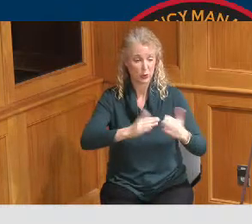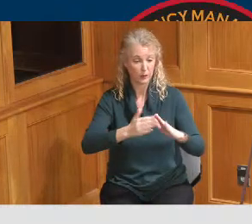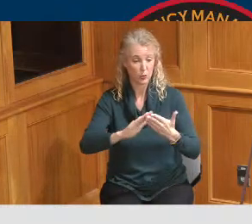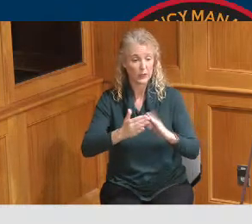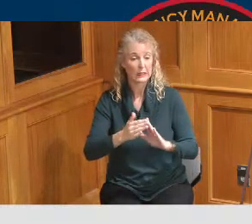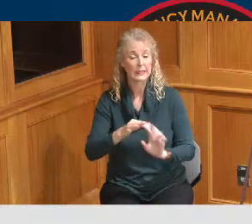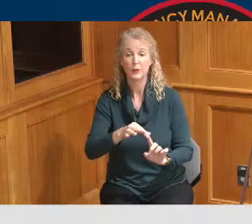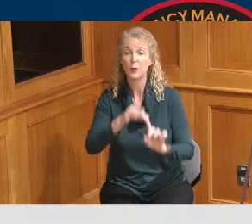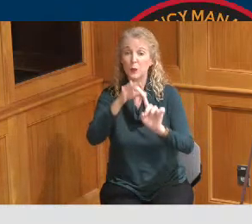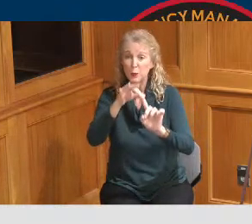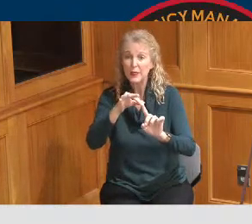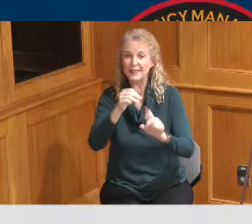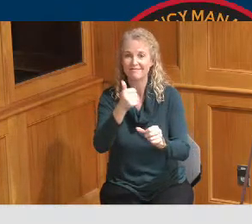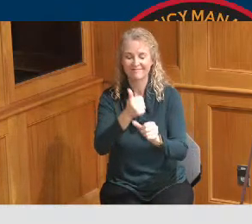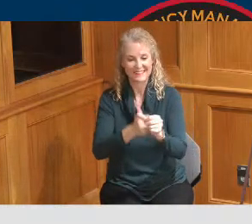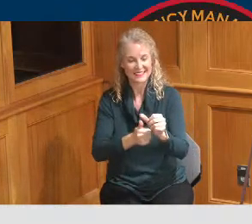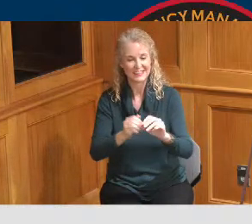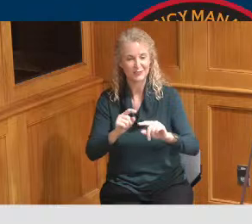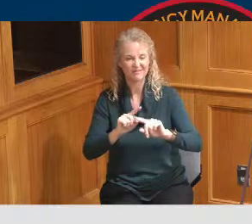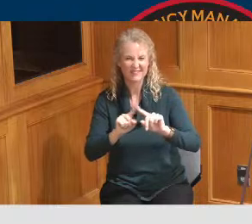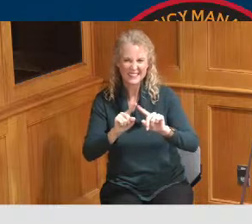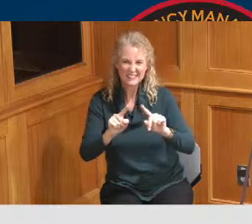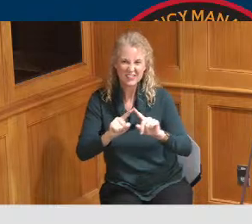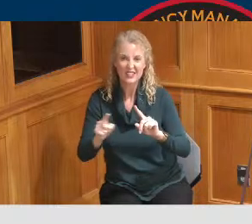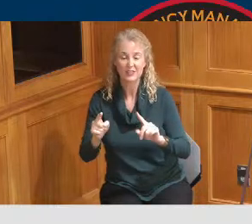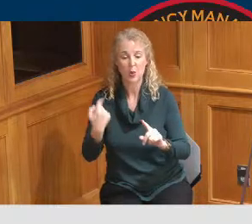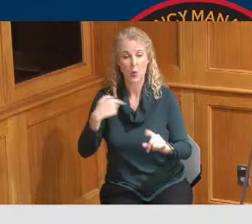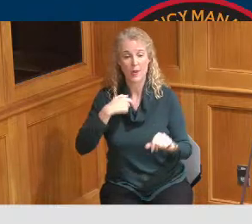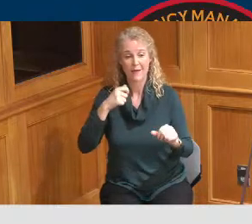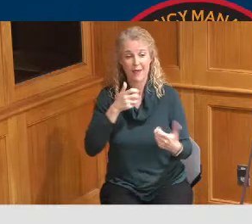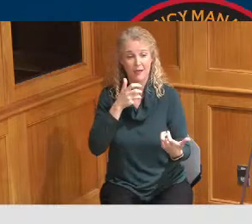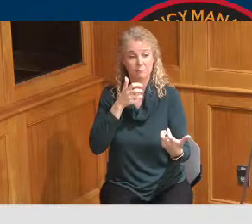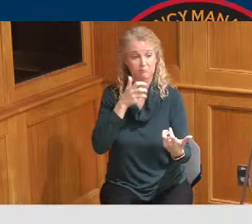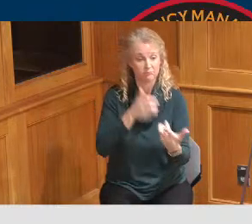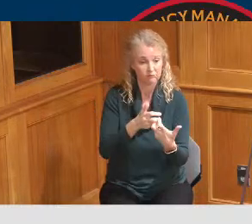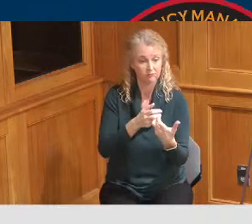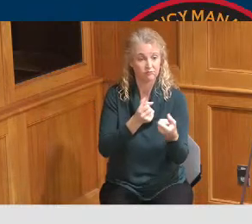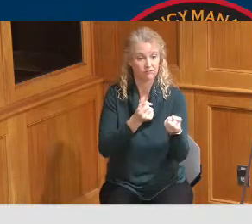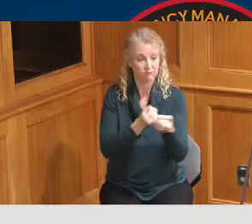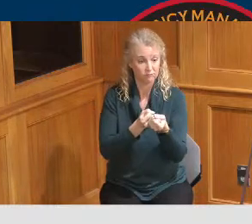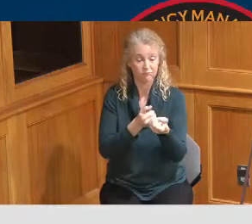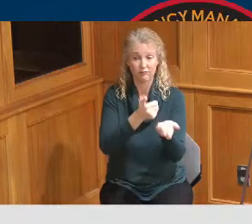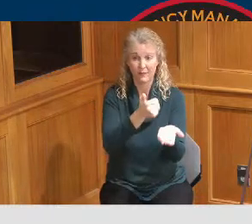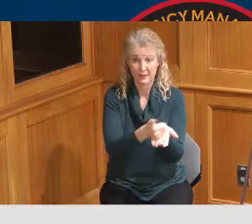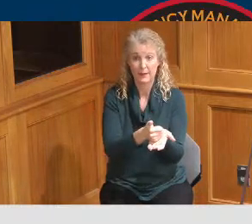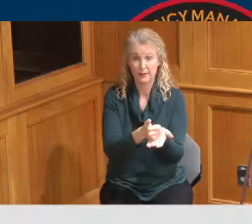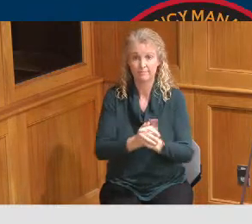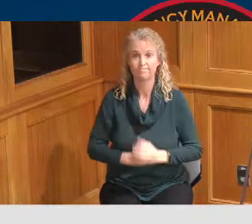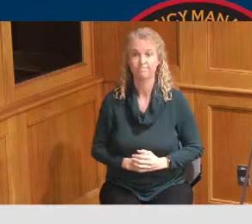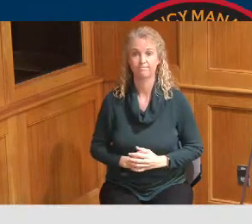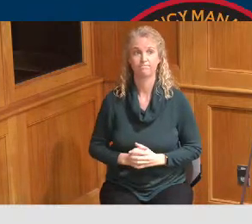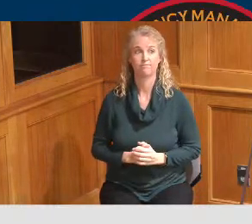and cities operate so that we know how we can integrate into their systems it's an overview